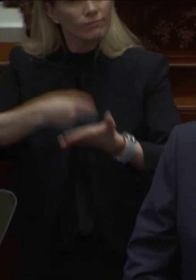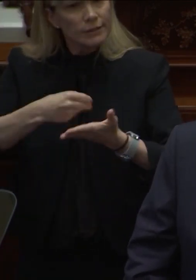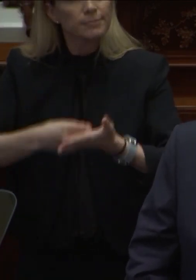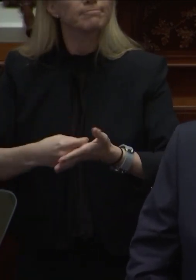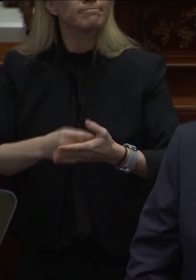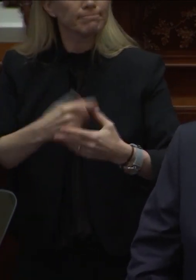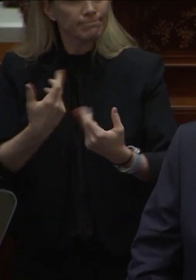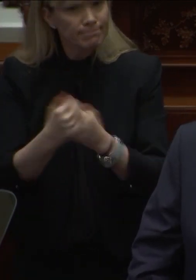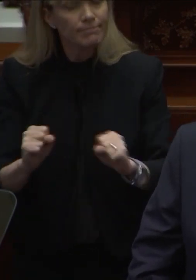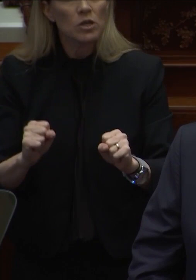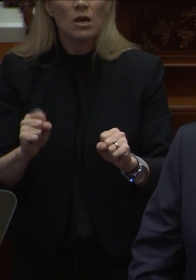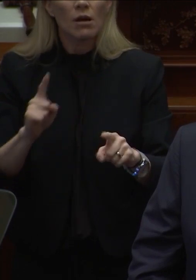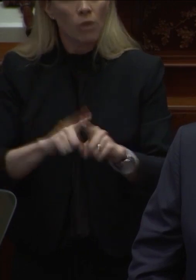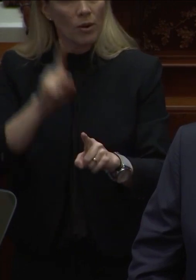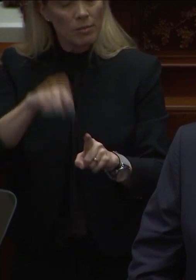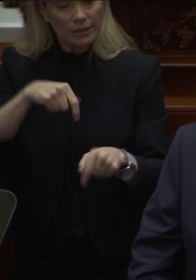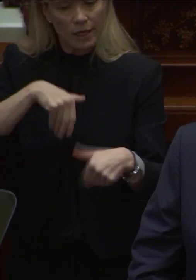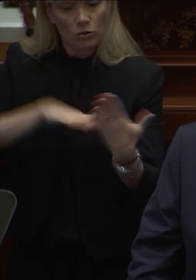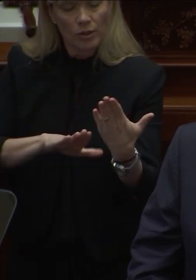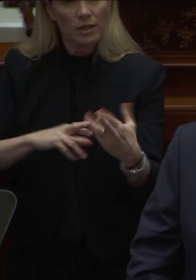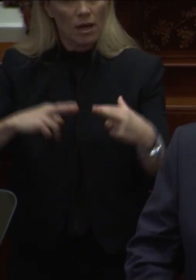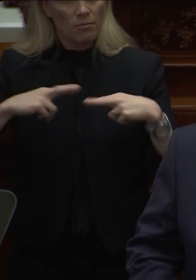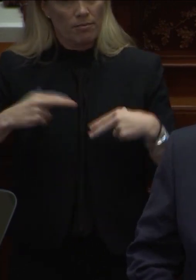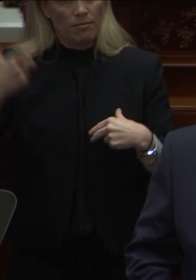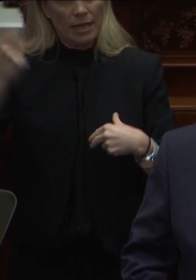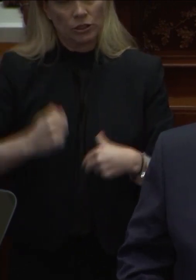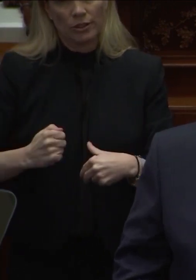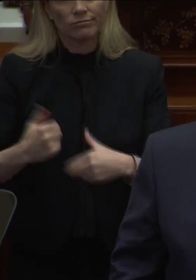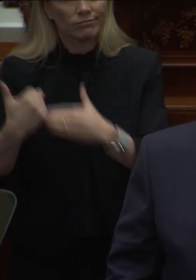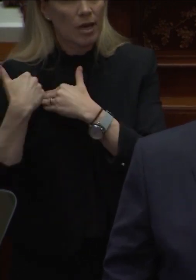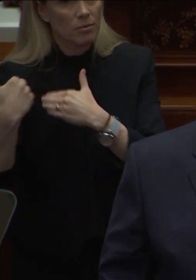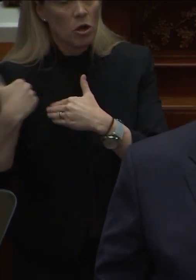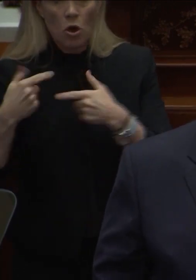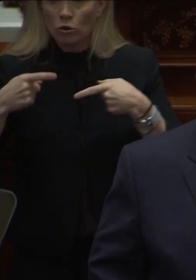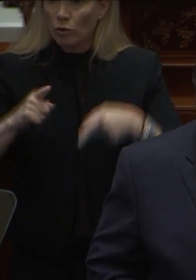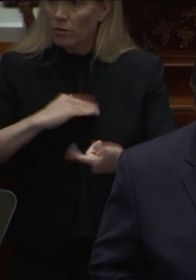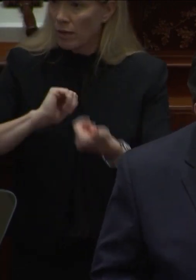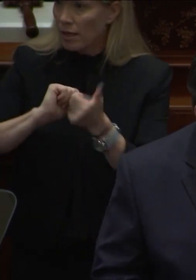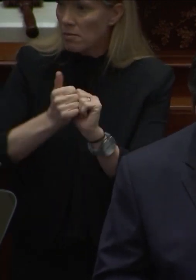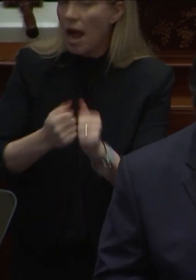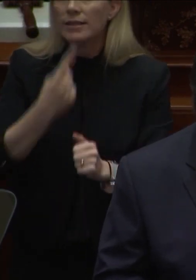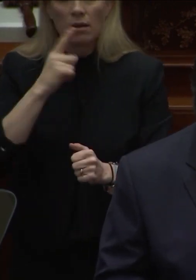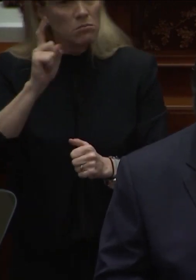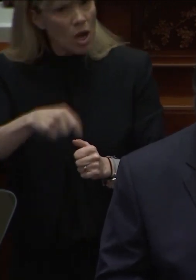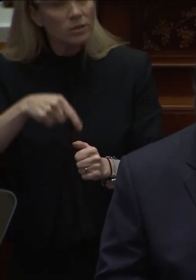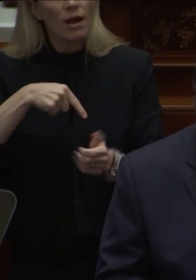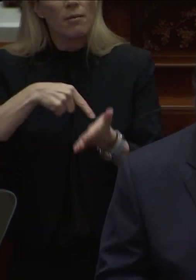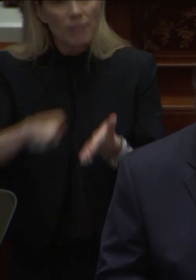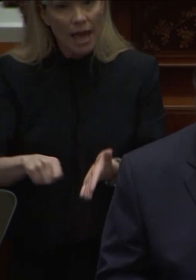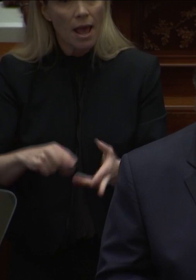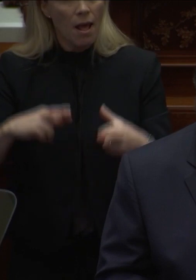FOOTING. WE MUST ADDRESS OUR PENSION LIABILITIES. THROUGHOUT MY CAMPAIGN, I SAID